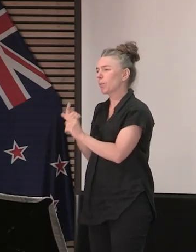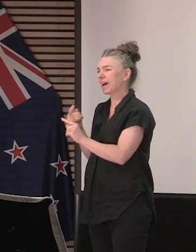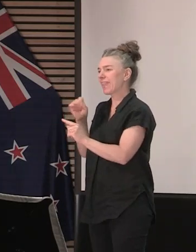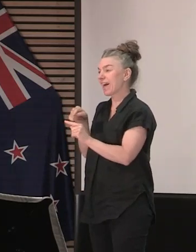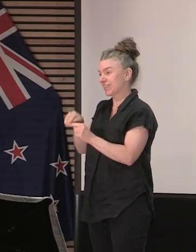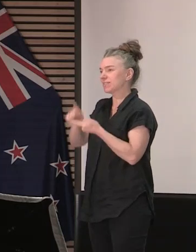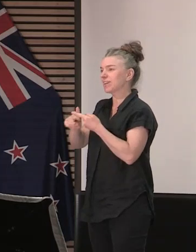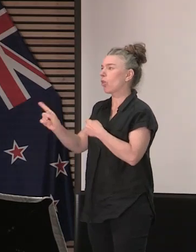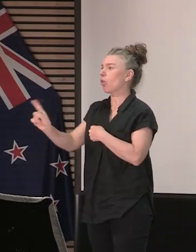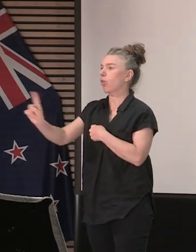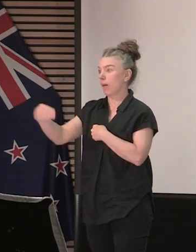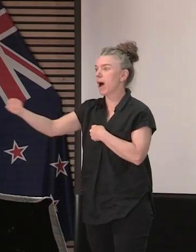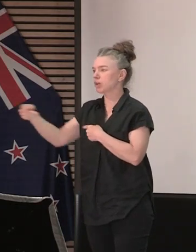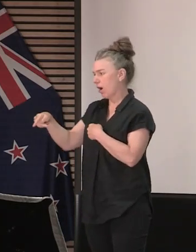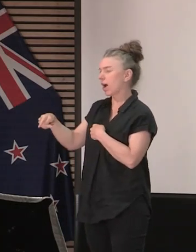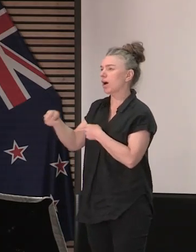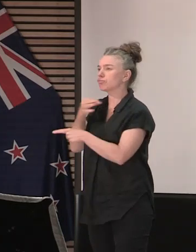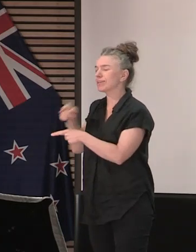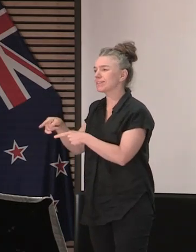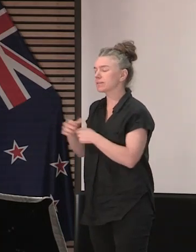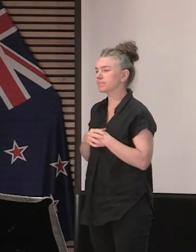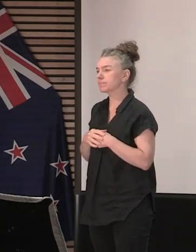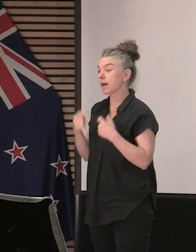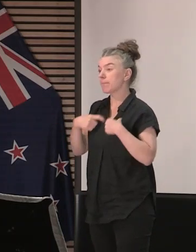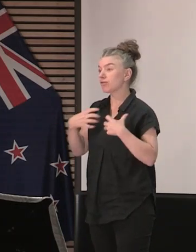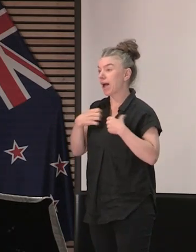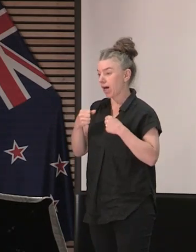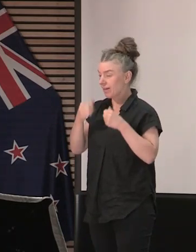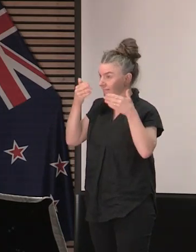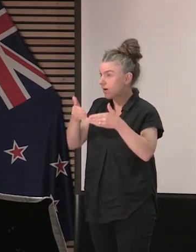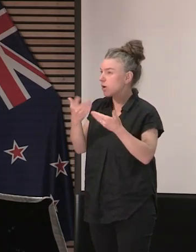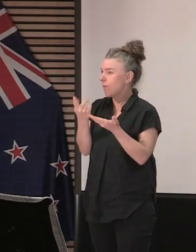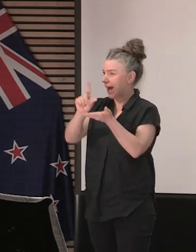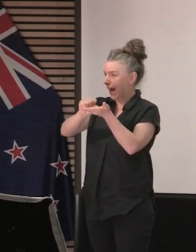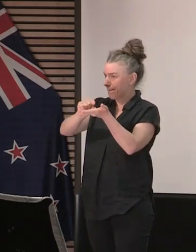TheMinistry of Health is alreadyworking on a locally developedapp to assist with contacttracing.